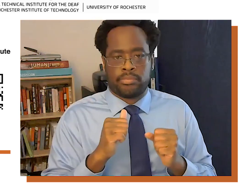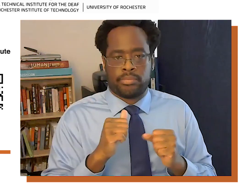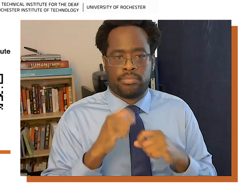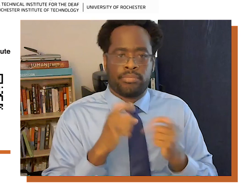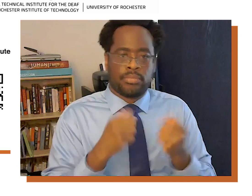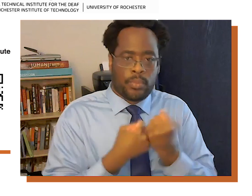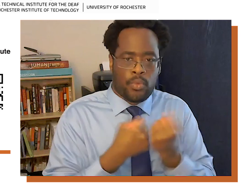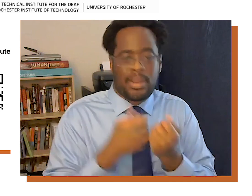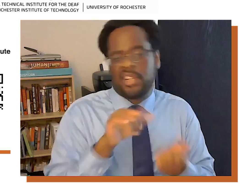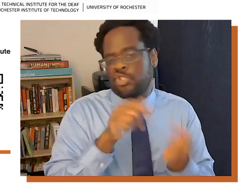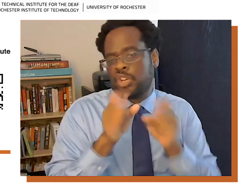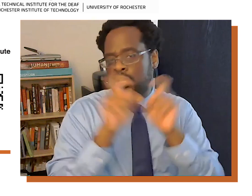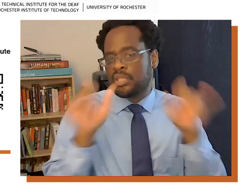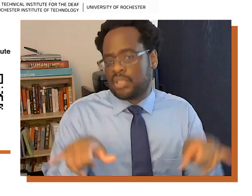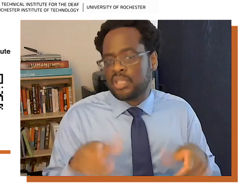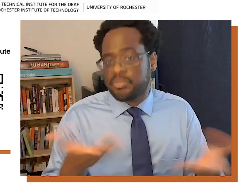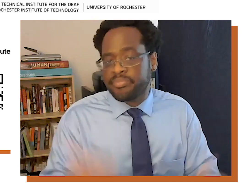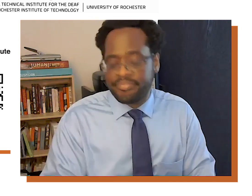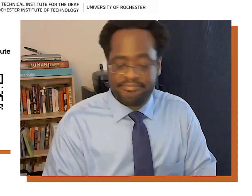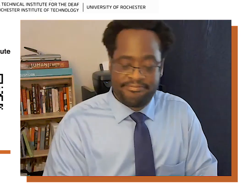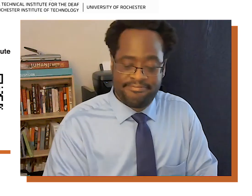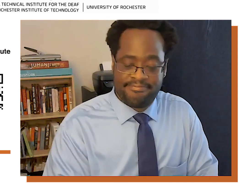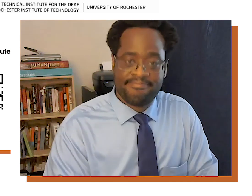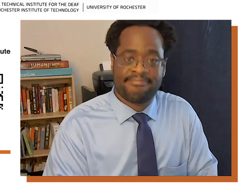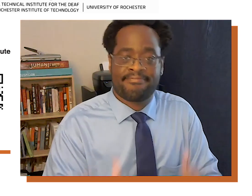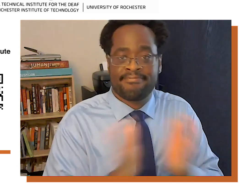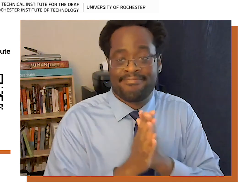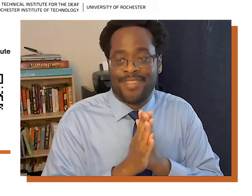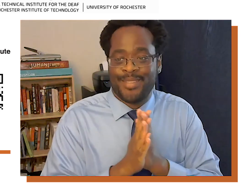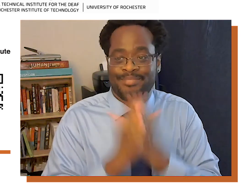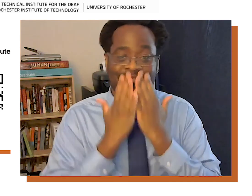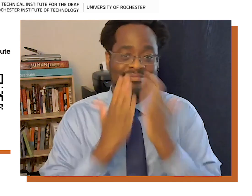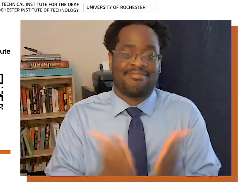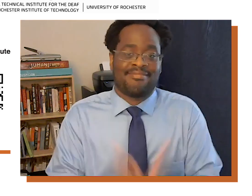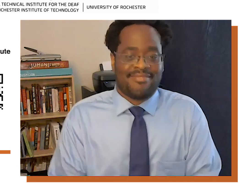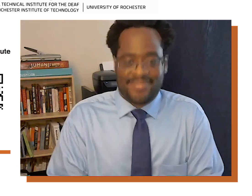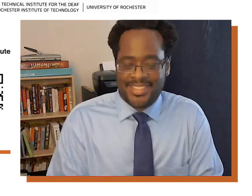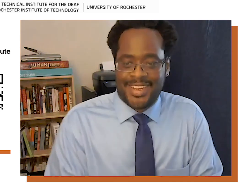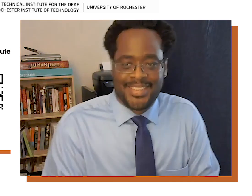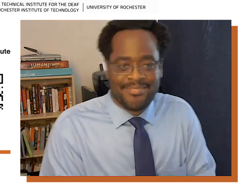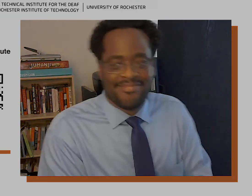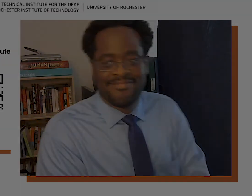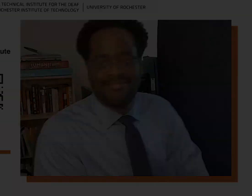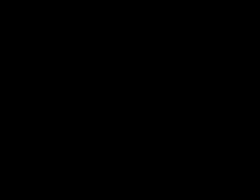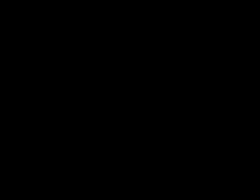and, you know, we have to support each other, so thank you all so much.